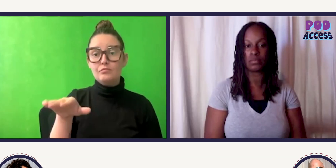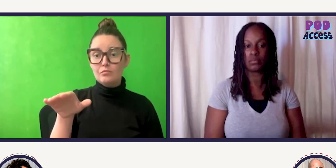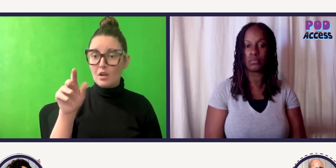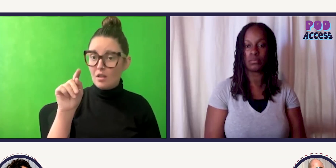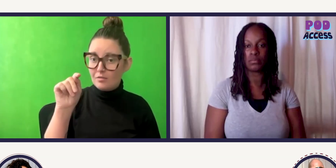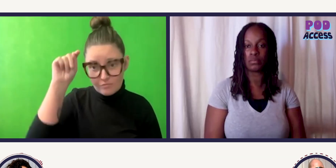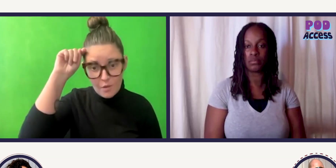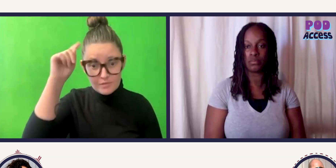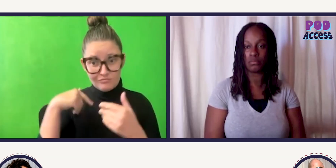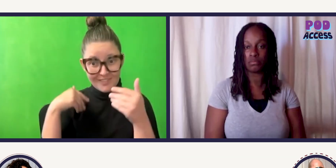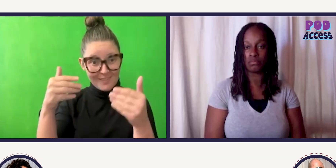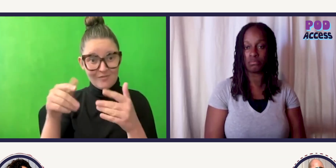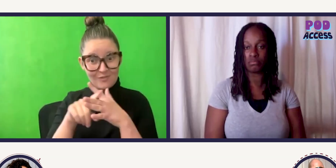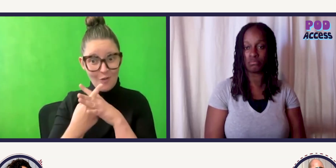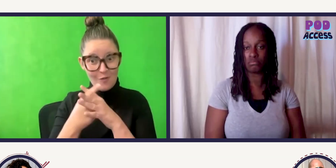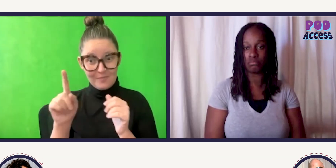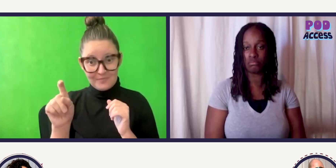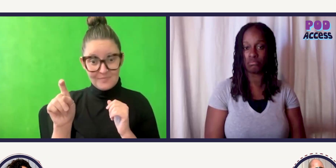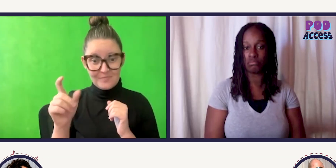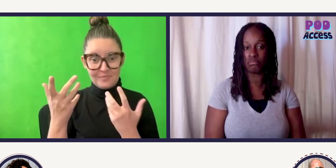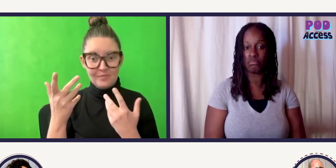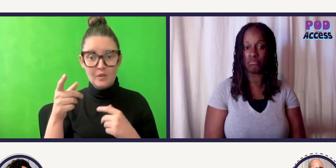Okay, Thomas. Should I start? Are you reordering on your side?